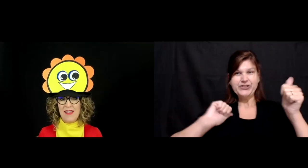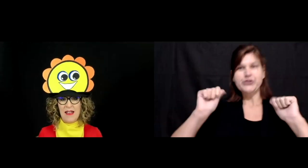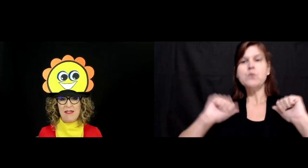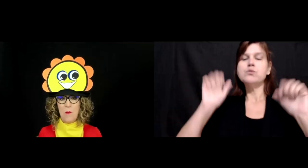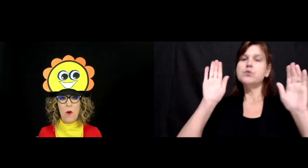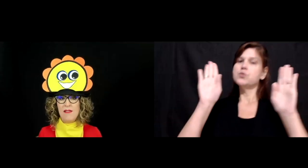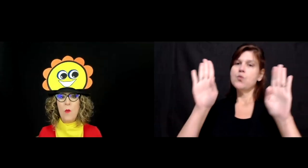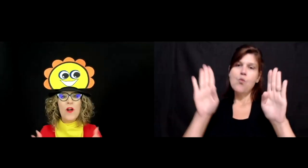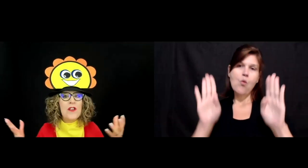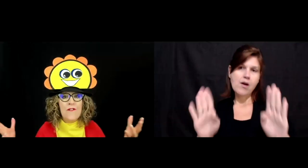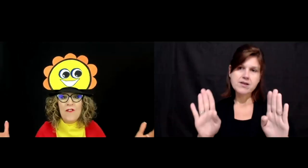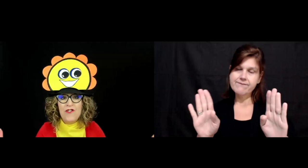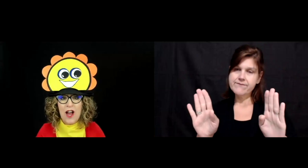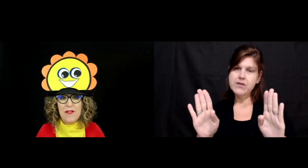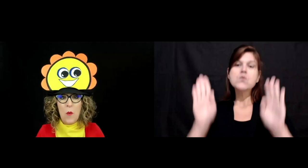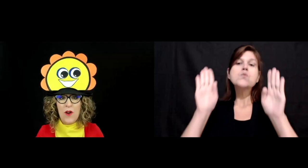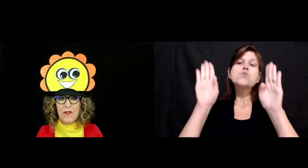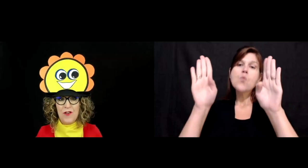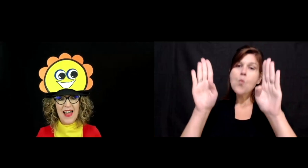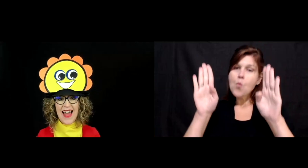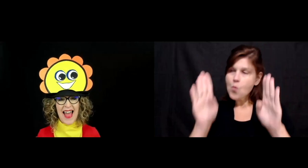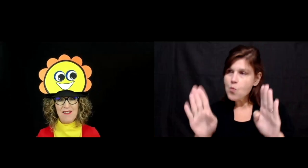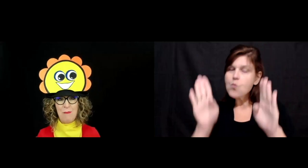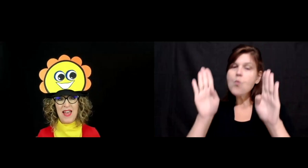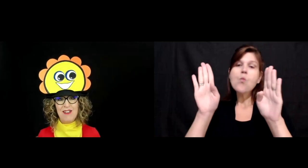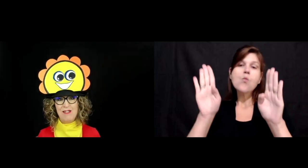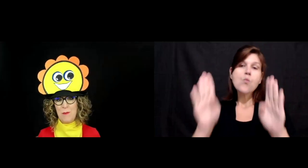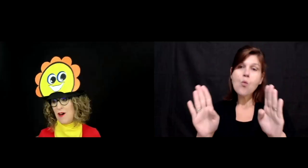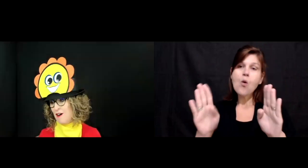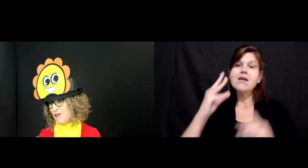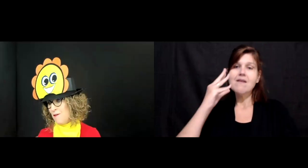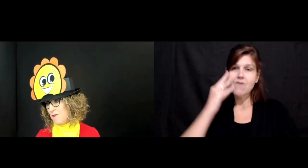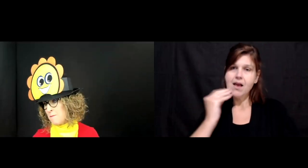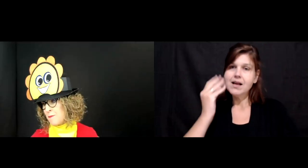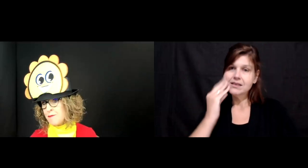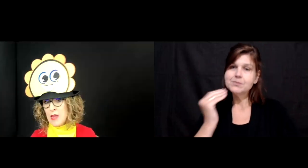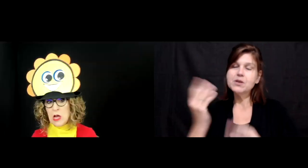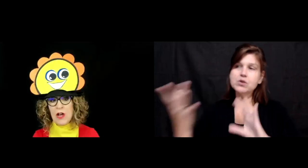It's a wonderful, the show is a wonderful experience to be part of.